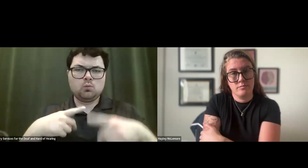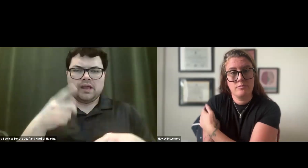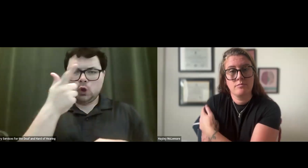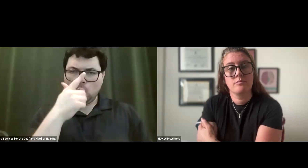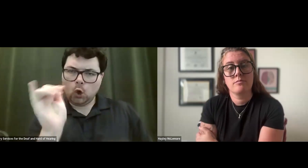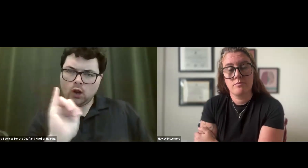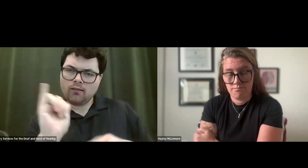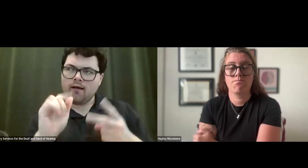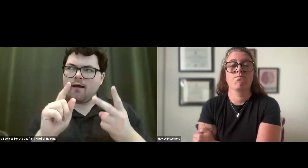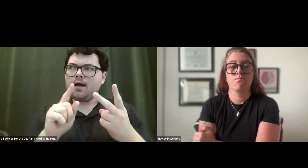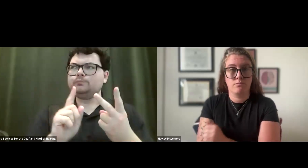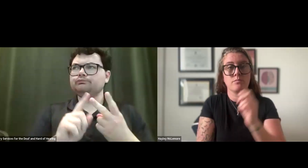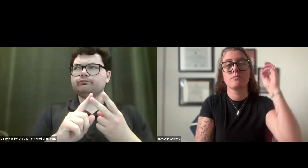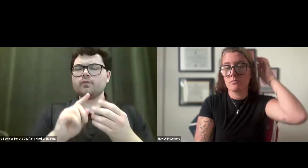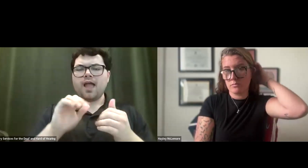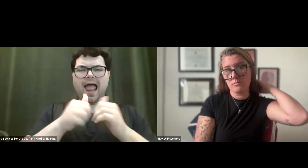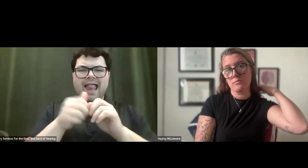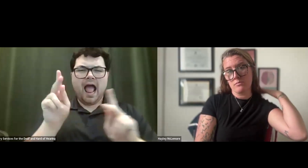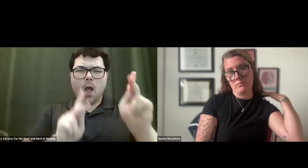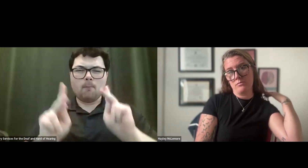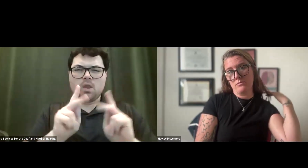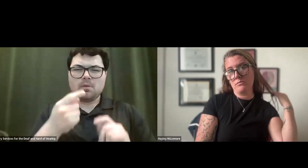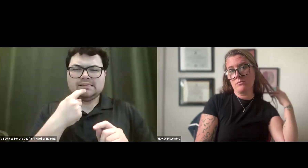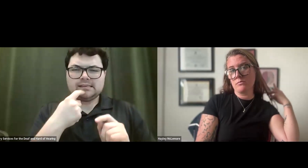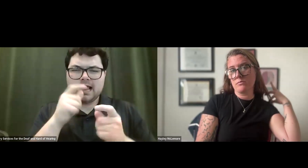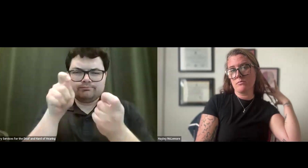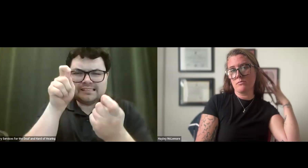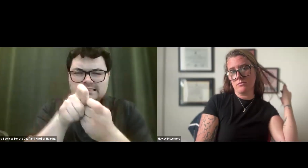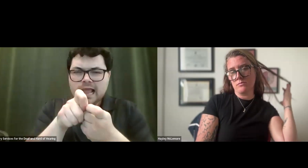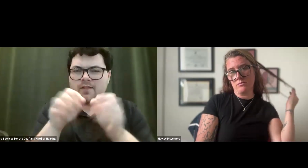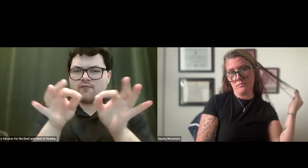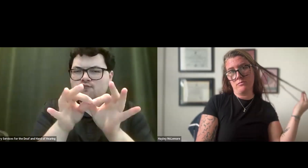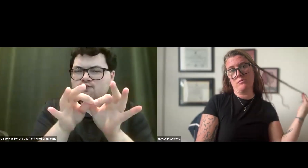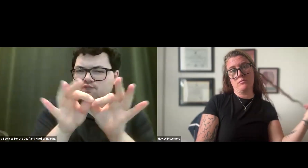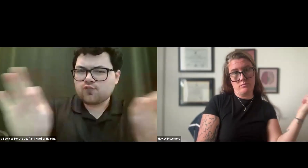It talked about what depression looks like. It talked about how people say,